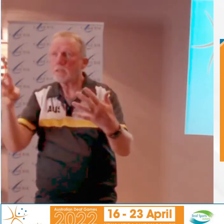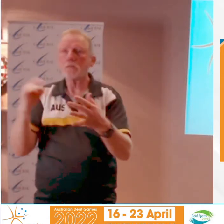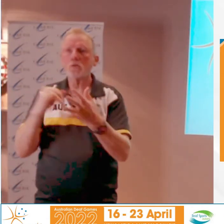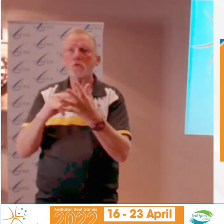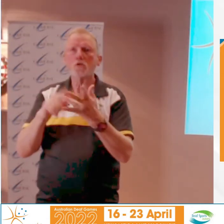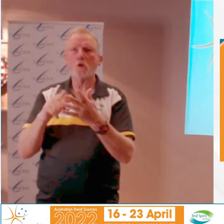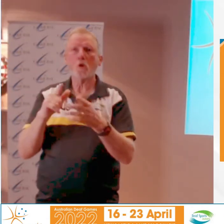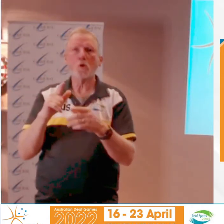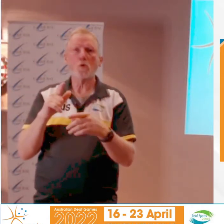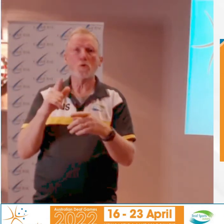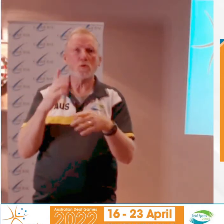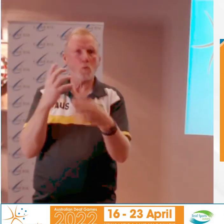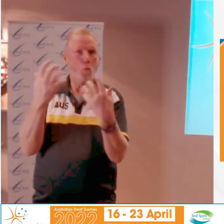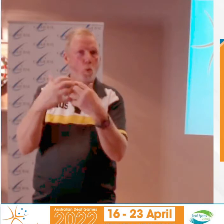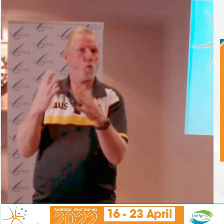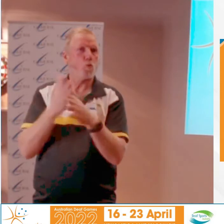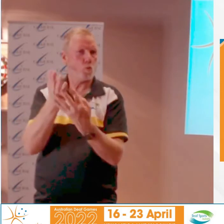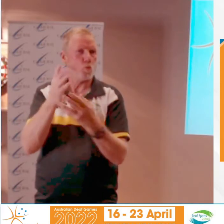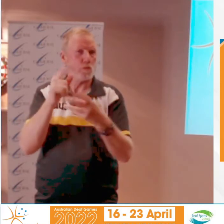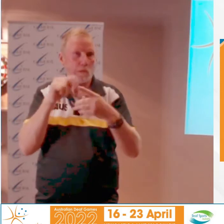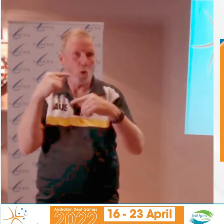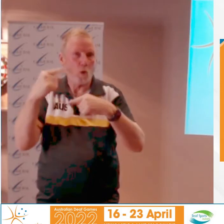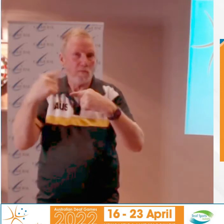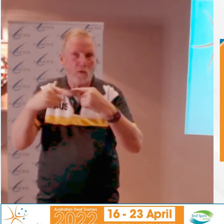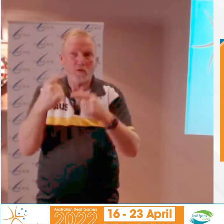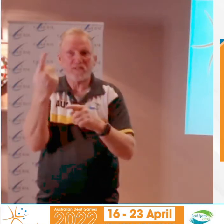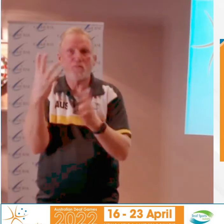how many games they will need what the schedule and their matches will look like